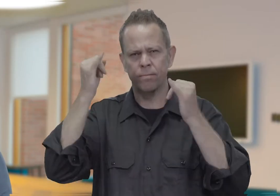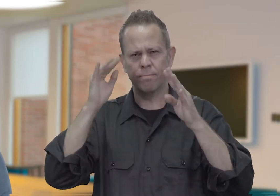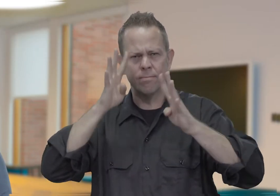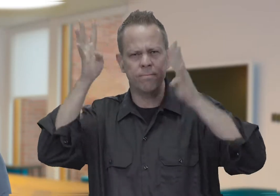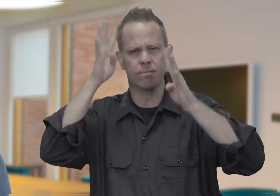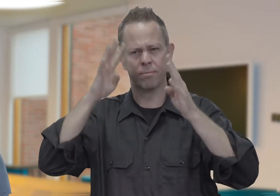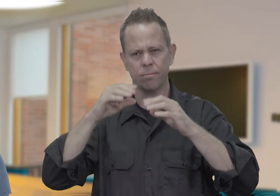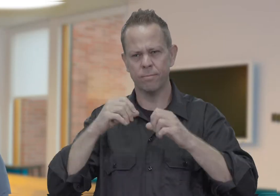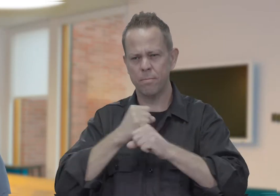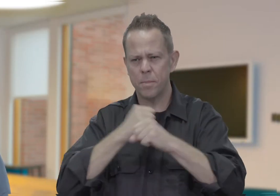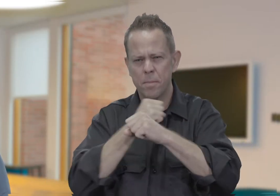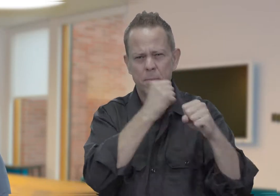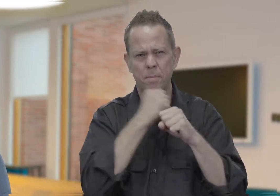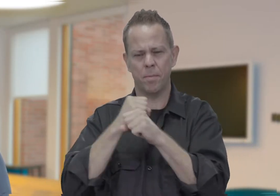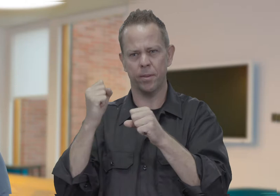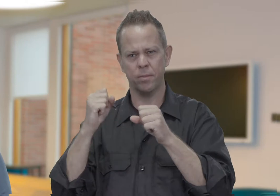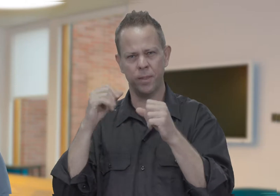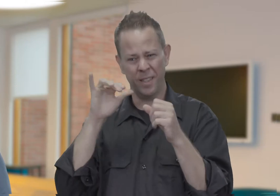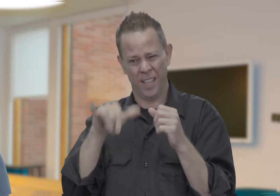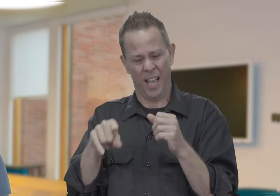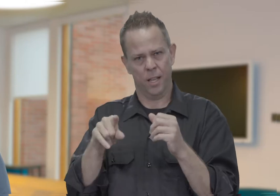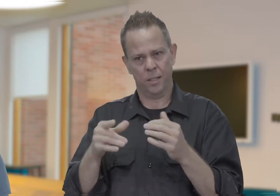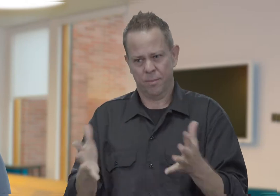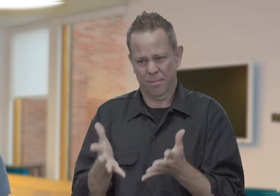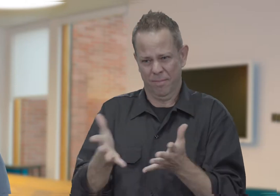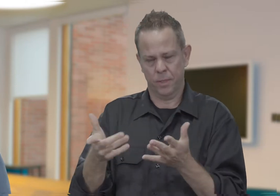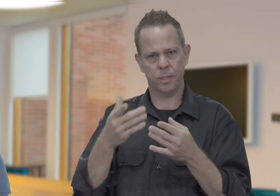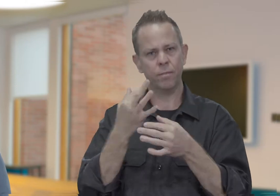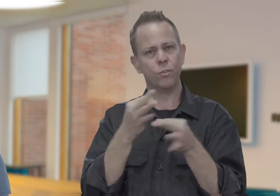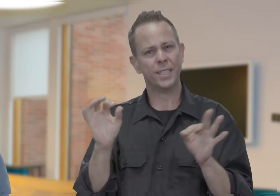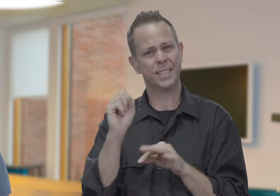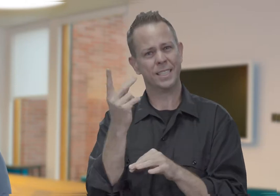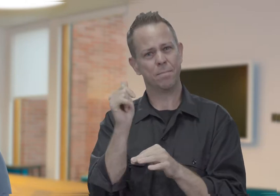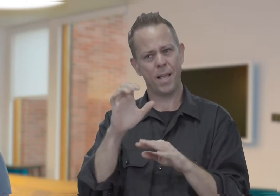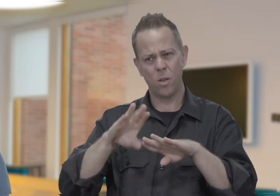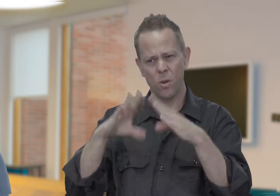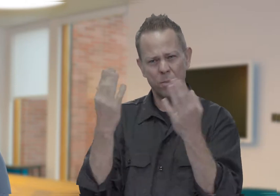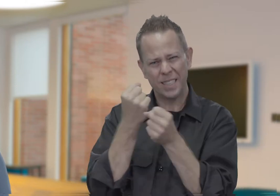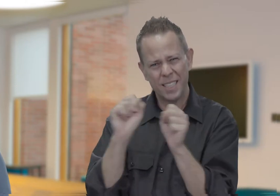in a safe space where, through the synthesis of ideas, creative solutions can